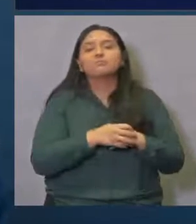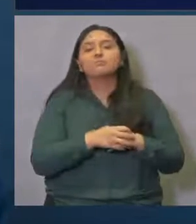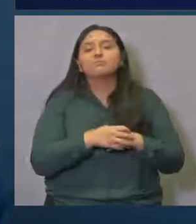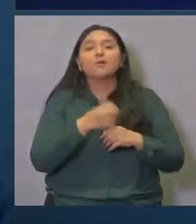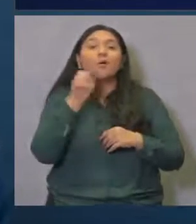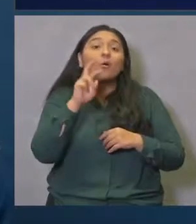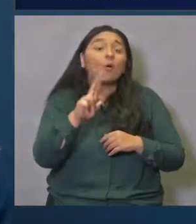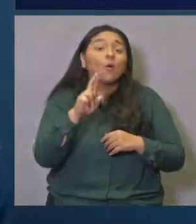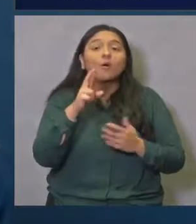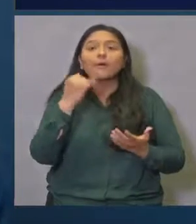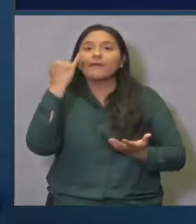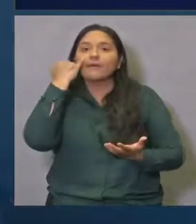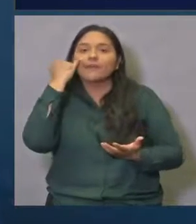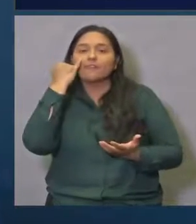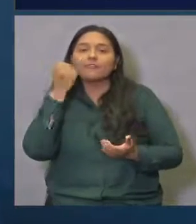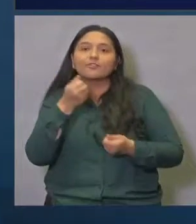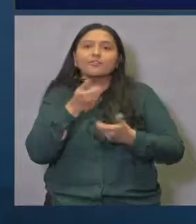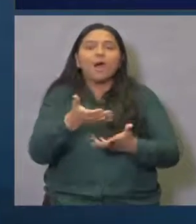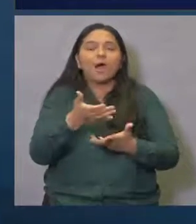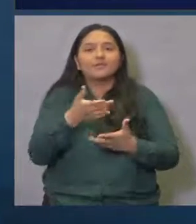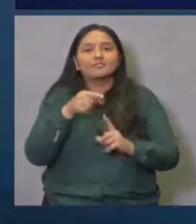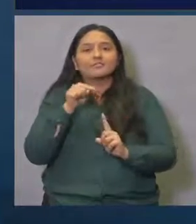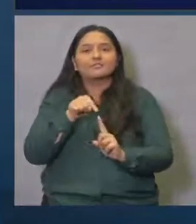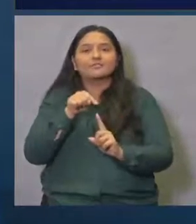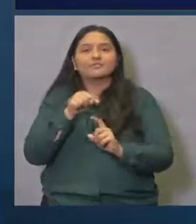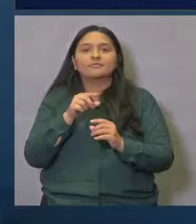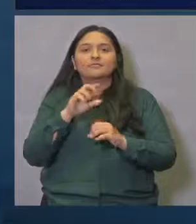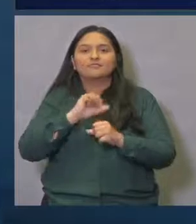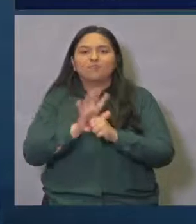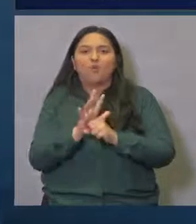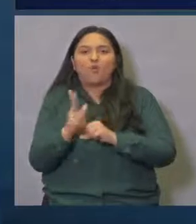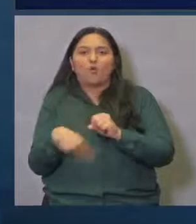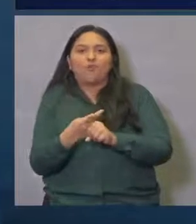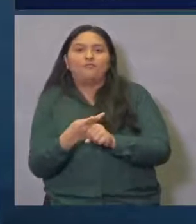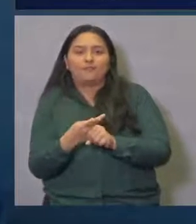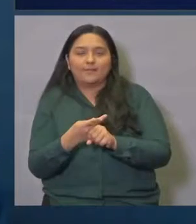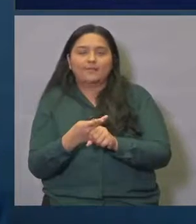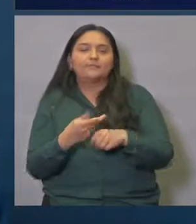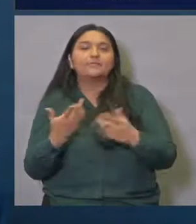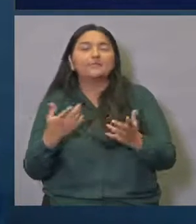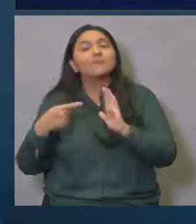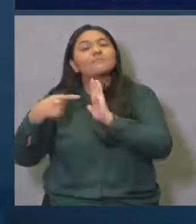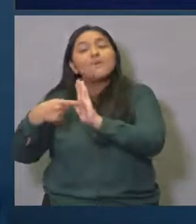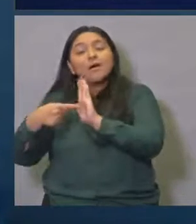MORE INTERACTIONS BETWEEN PEOPLE